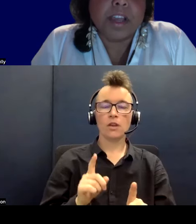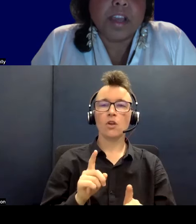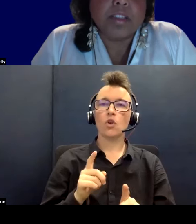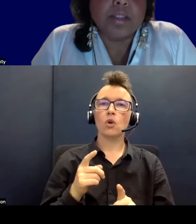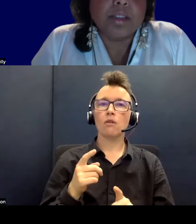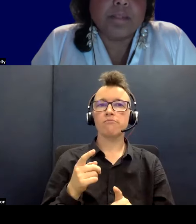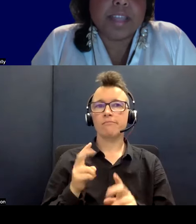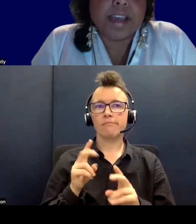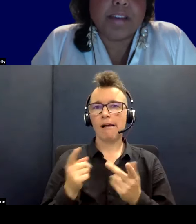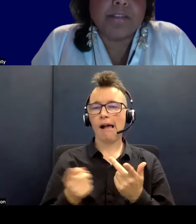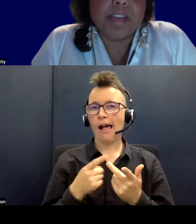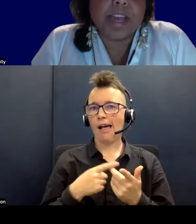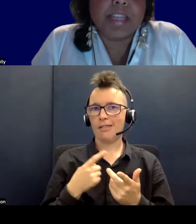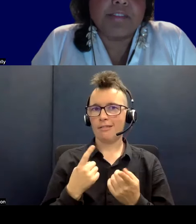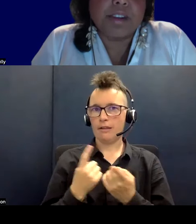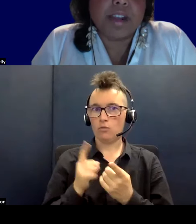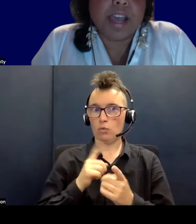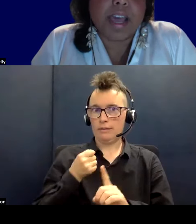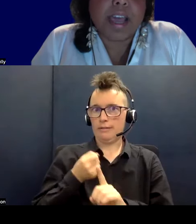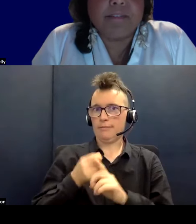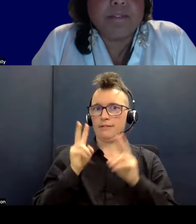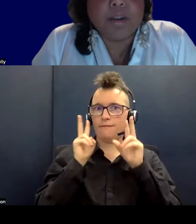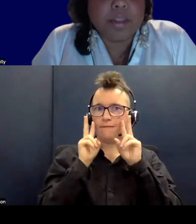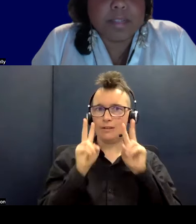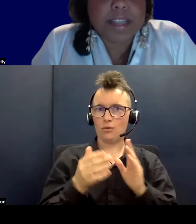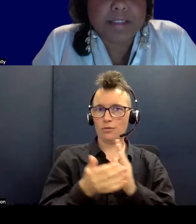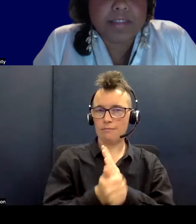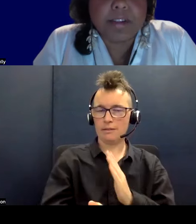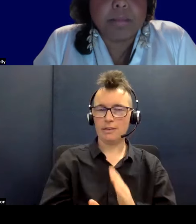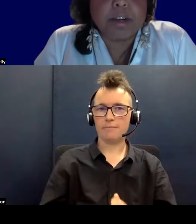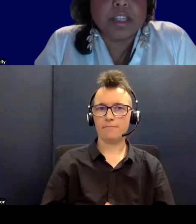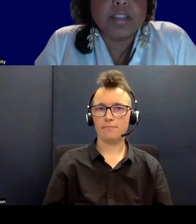so orthoptists have different approaches to